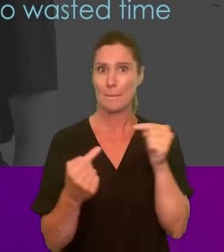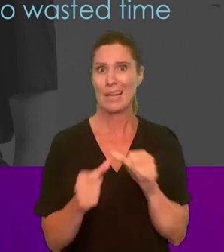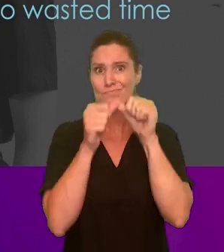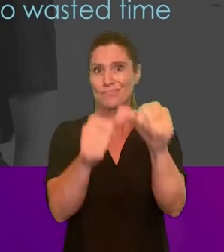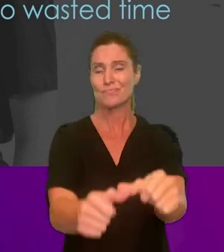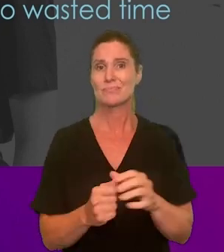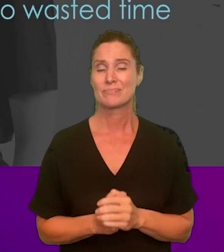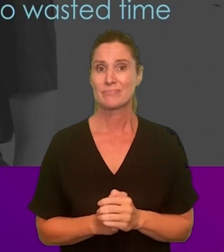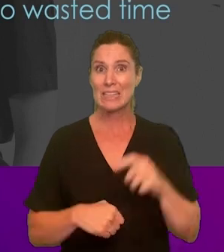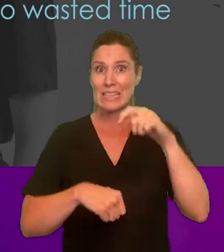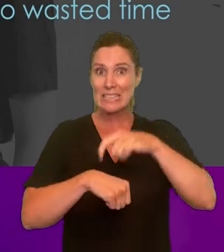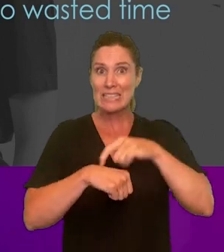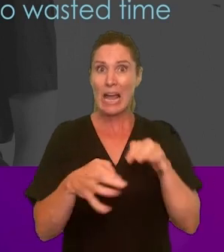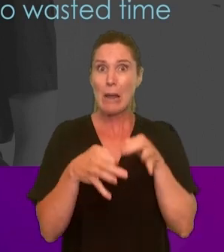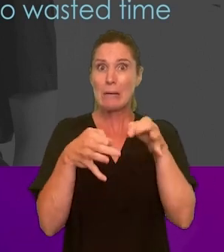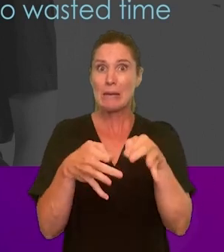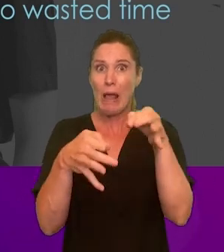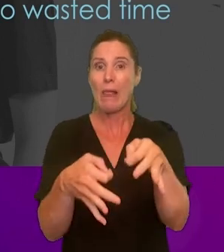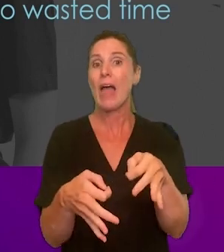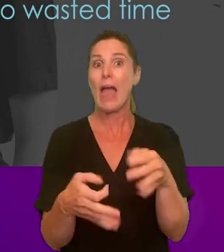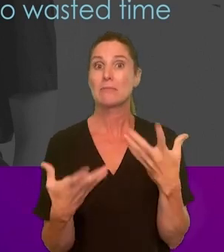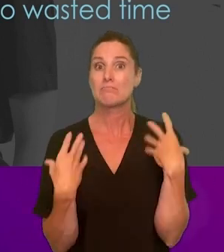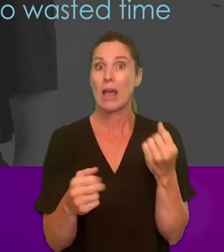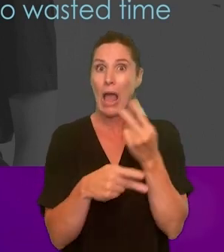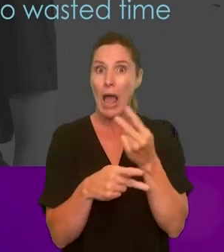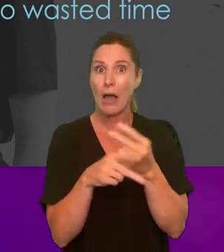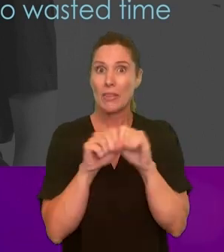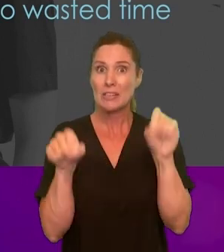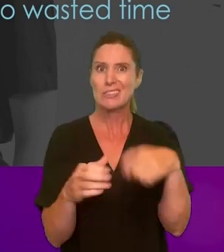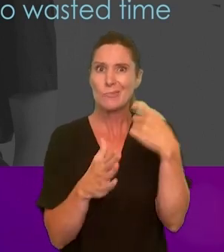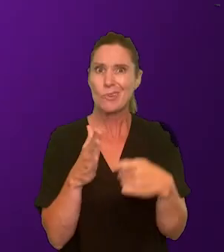This time delay costs healthcare systems around the world over $5 billion every year.